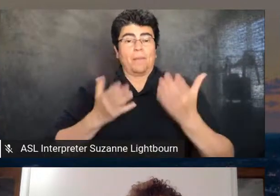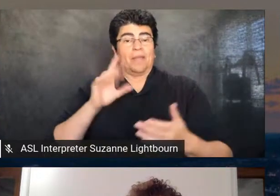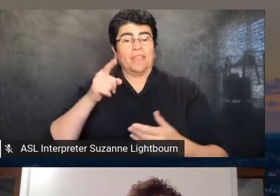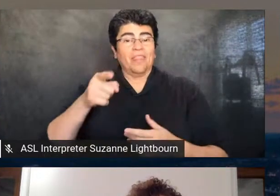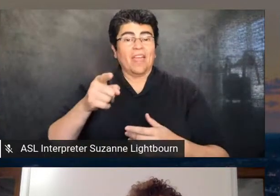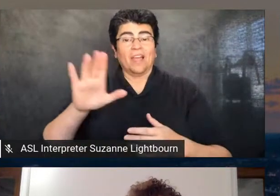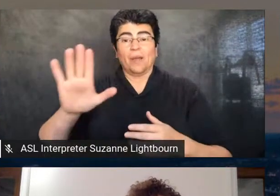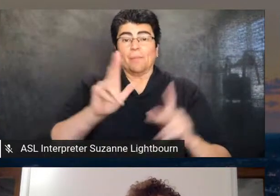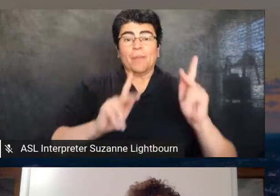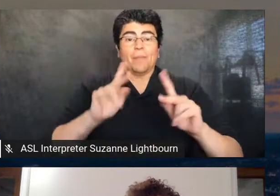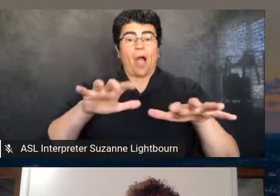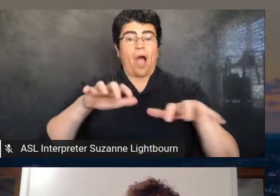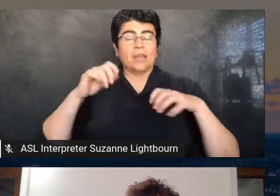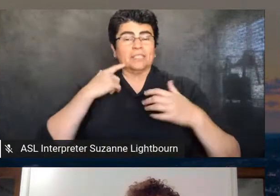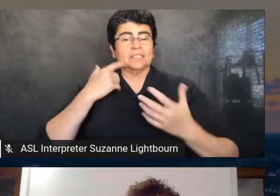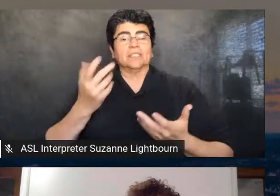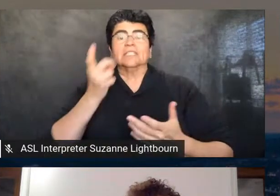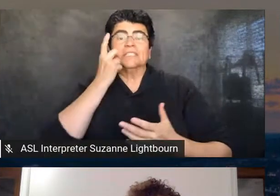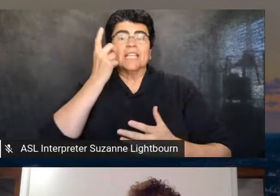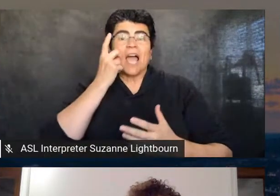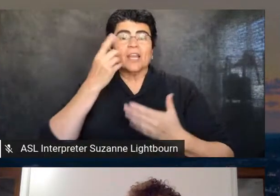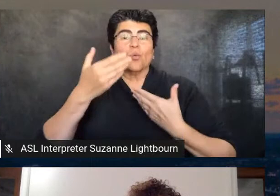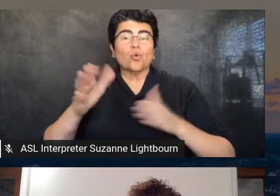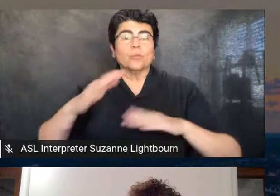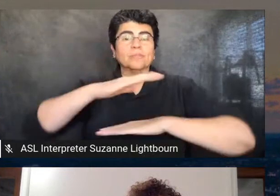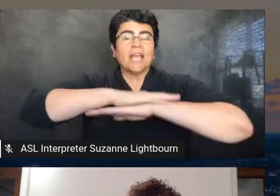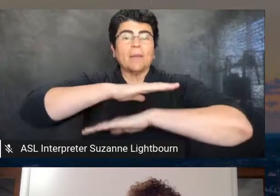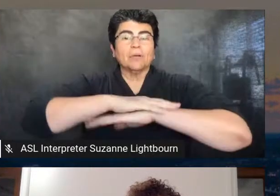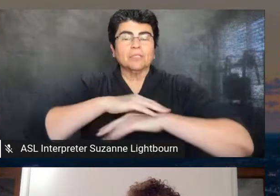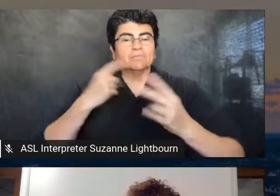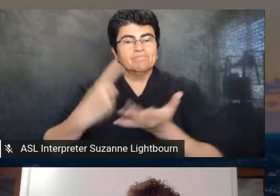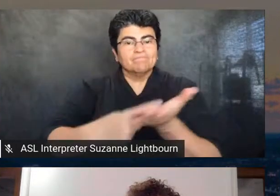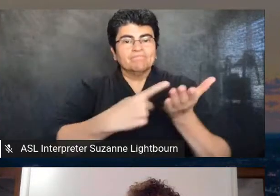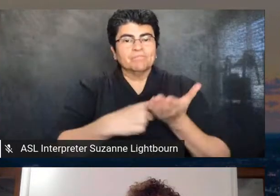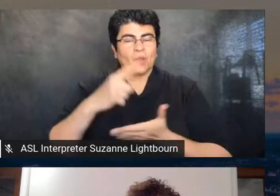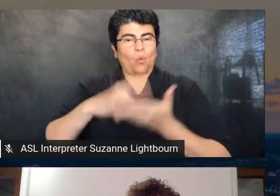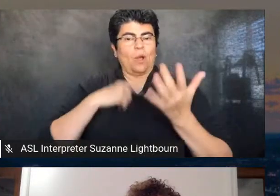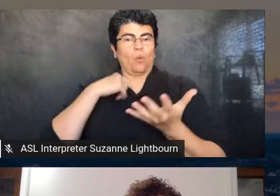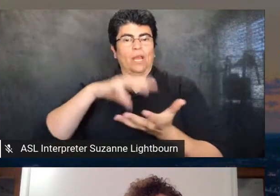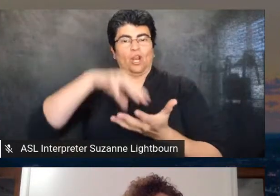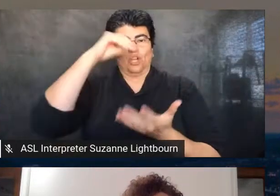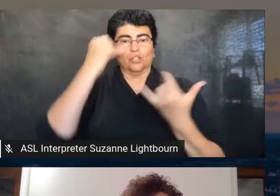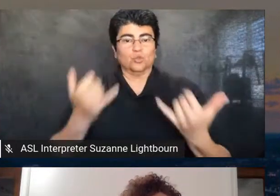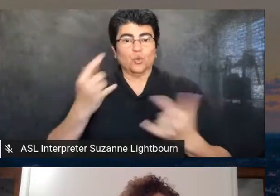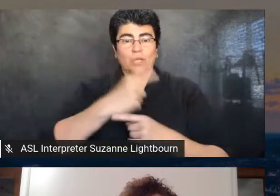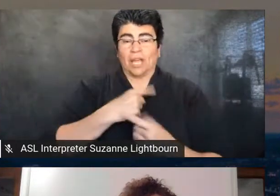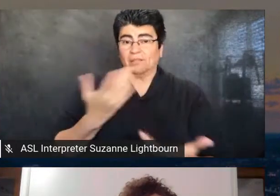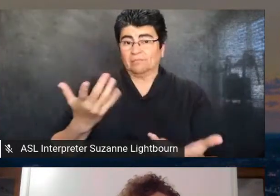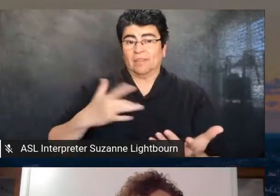can have conversations and discussions with what they might learn here today? Anyone feel free to come in.